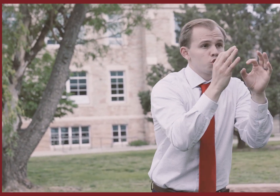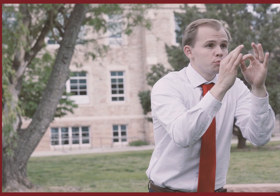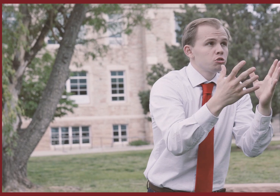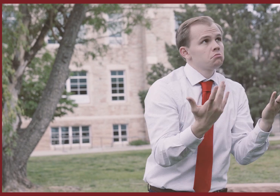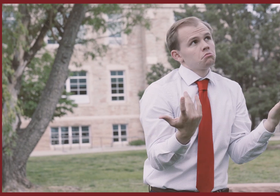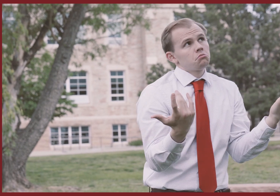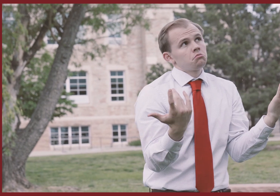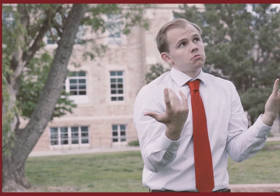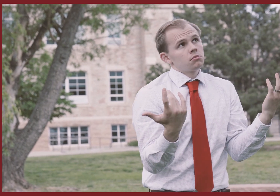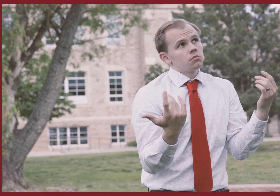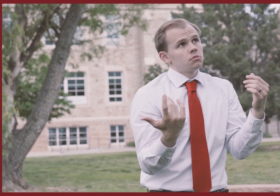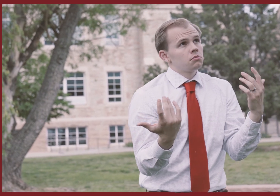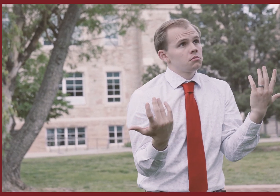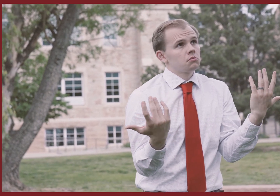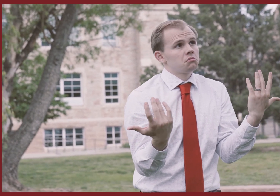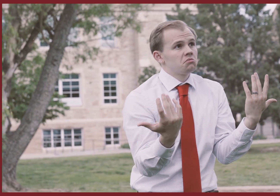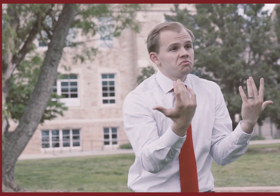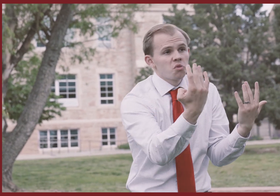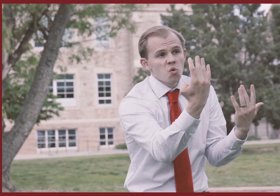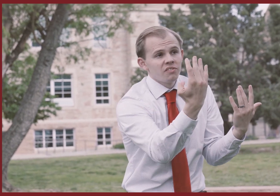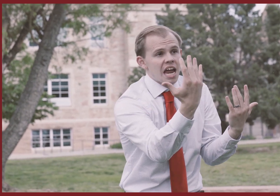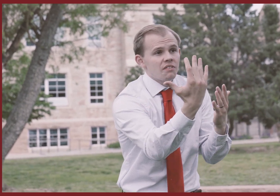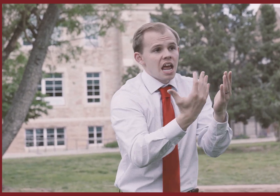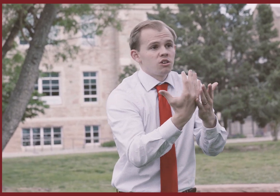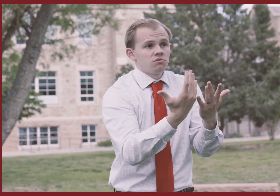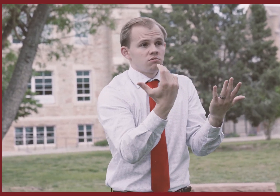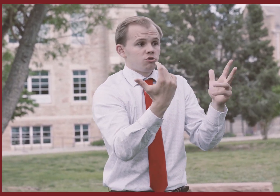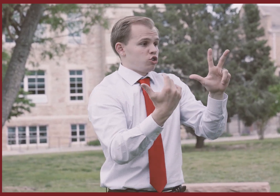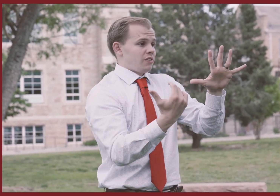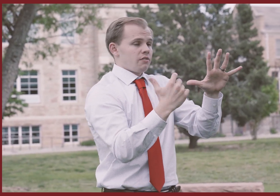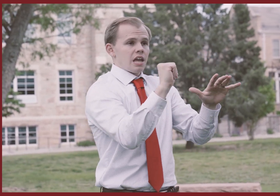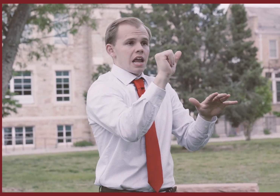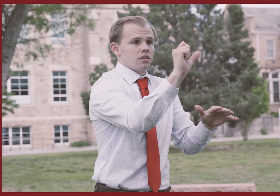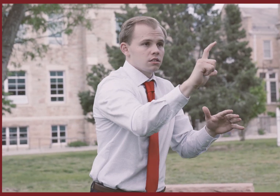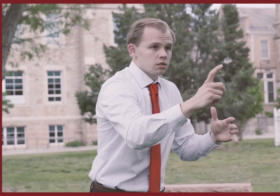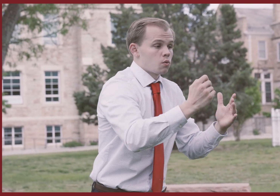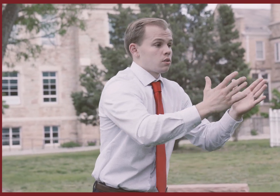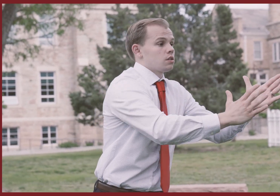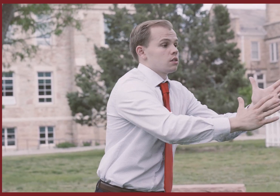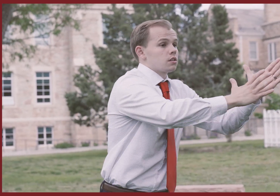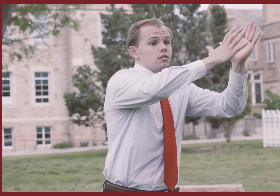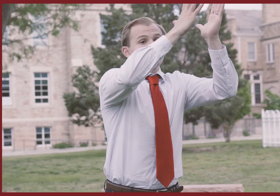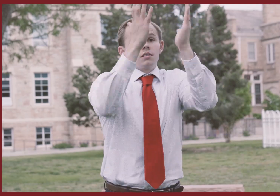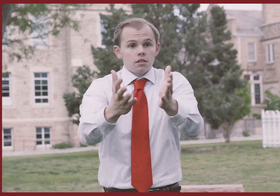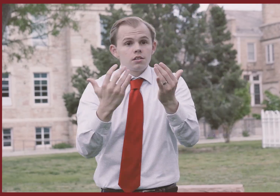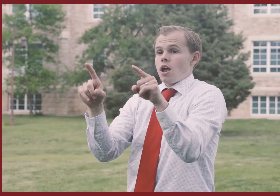in a 40-hour week, I probably used an interpreter 4 or 5 hours. You know, 35 hours of ASL